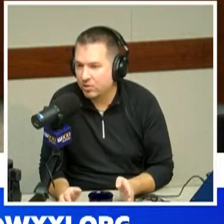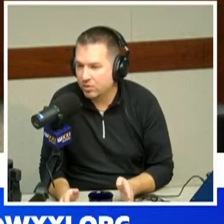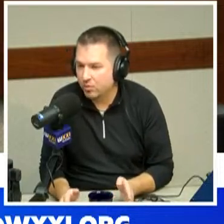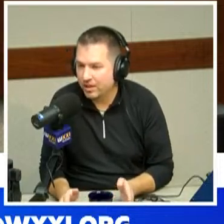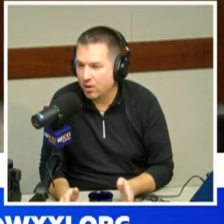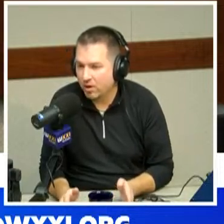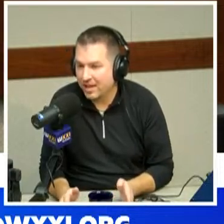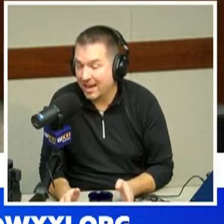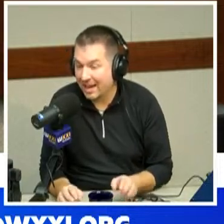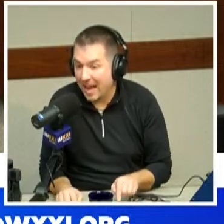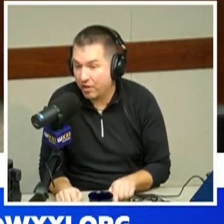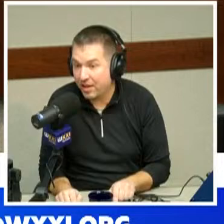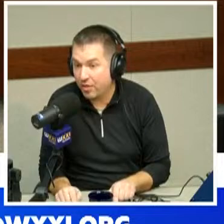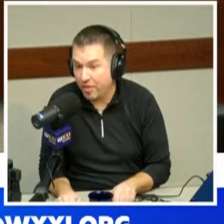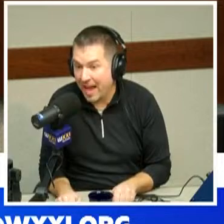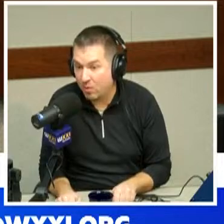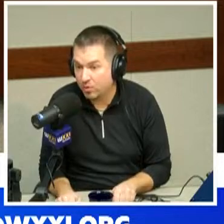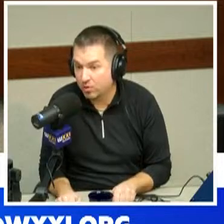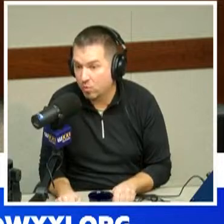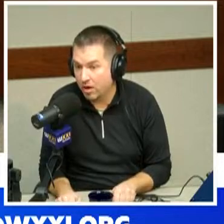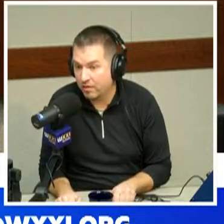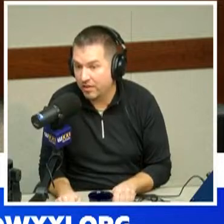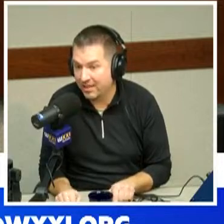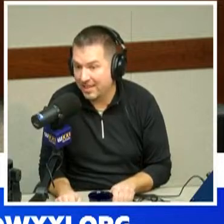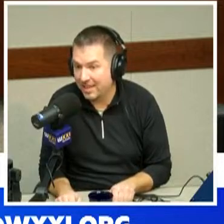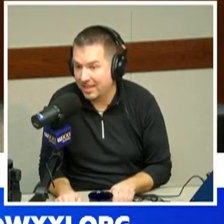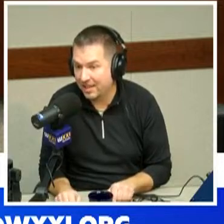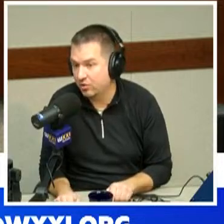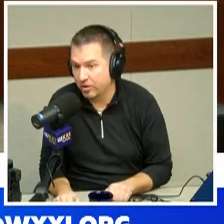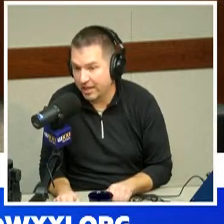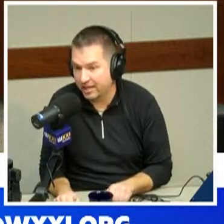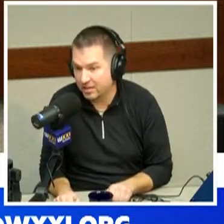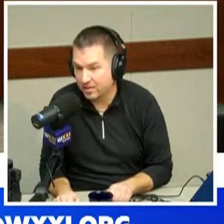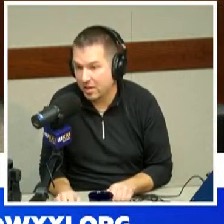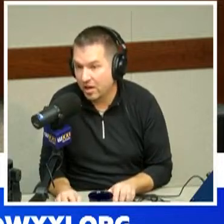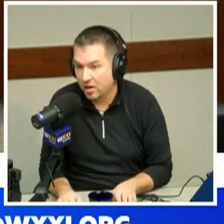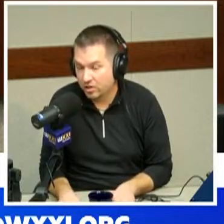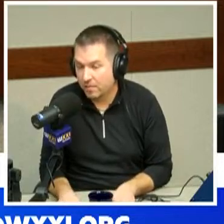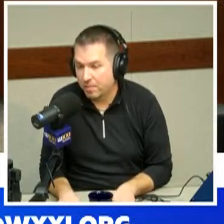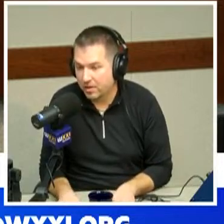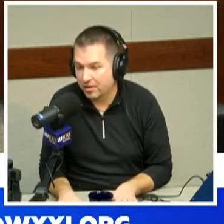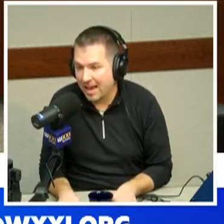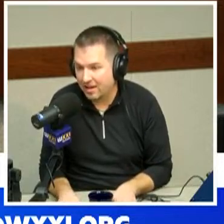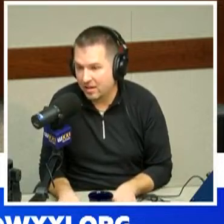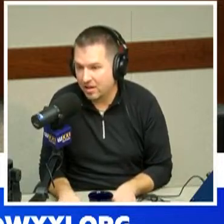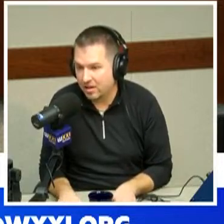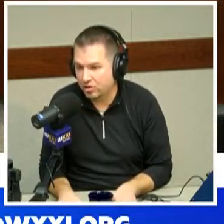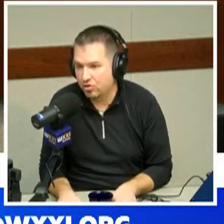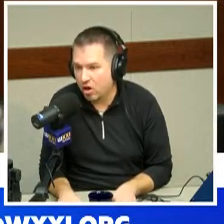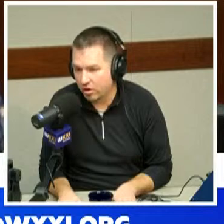it was really organic I think that was one of the key ingredients to build that uh Stronger